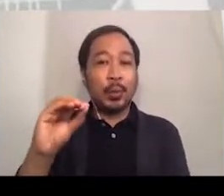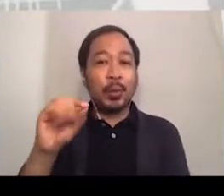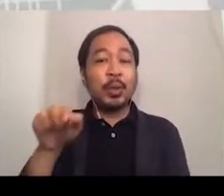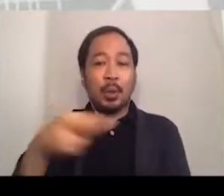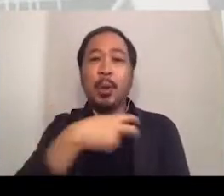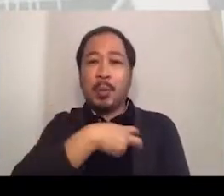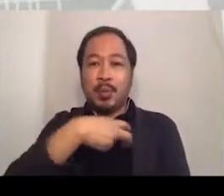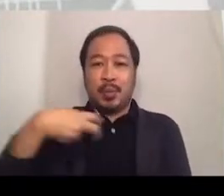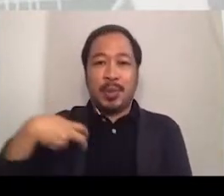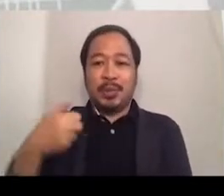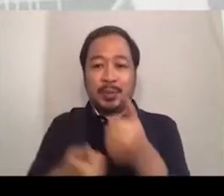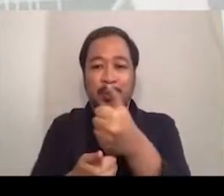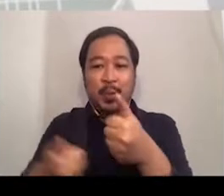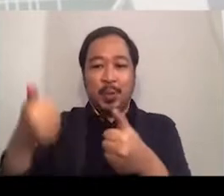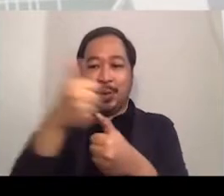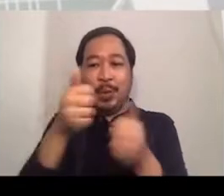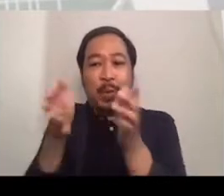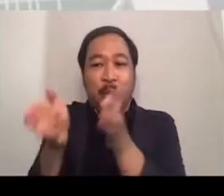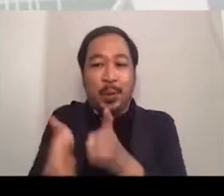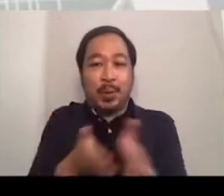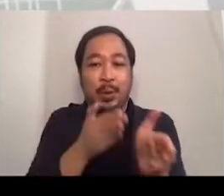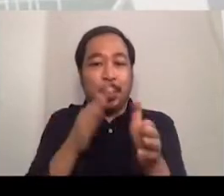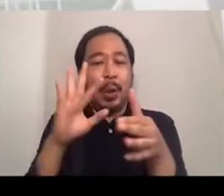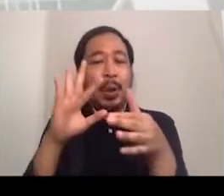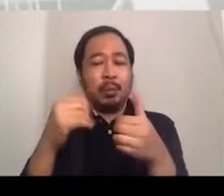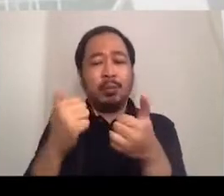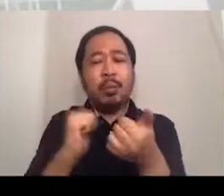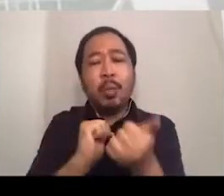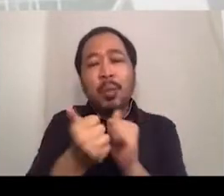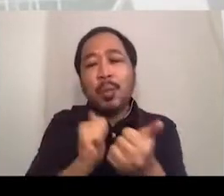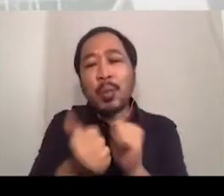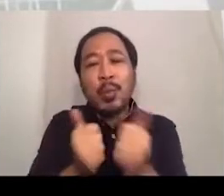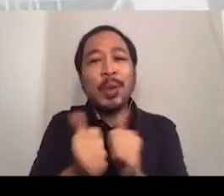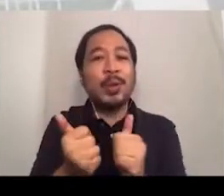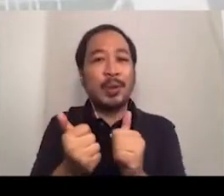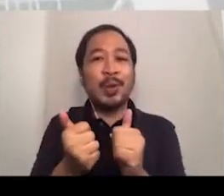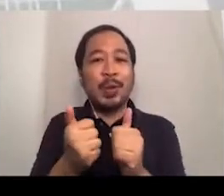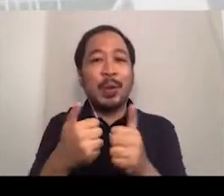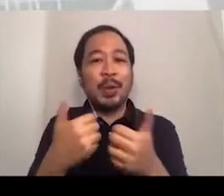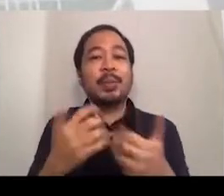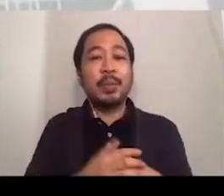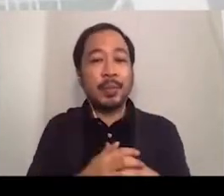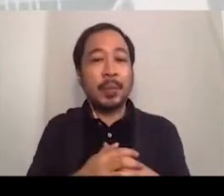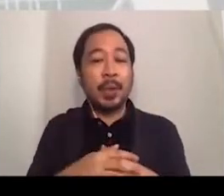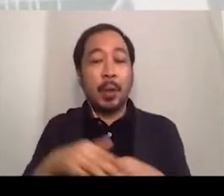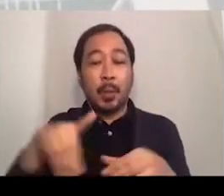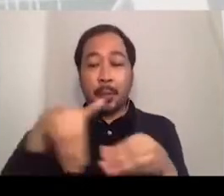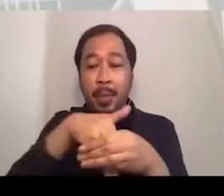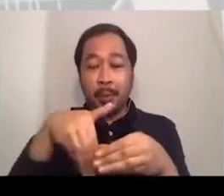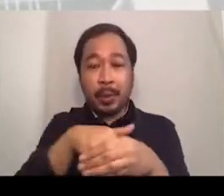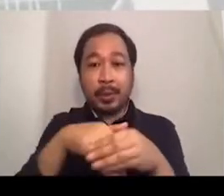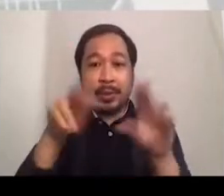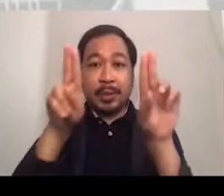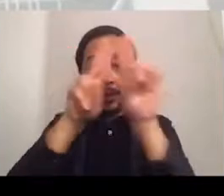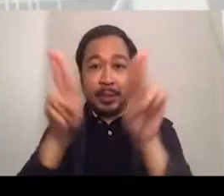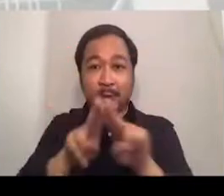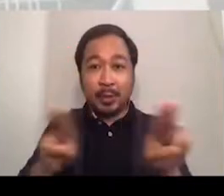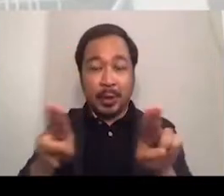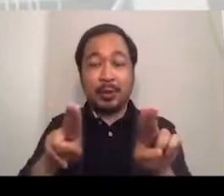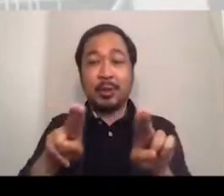member of the Standard Committee of the National Committee of the Chinese People's Political Consultative Conference